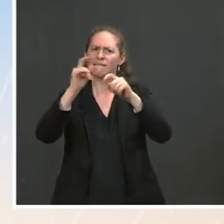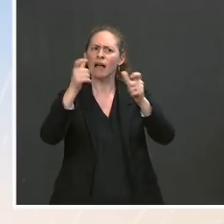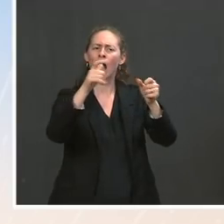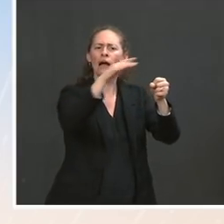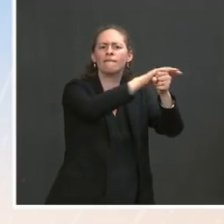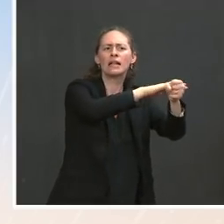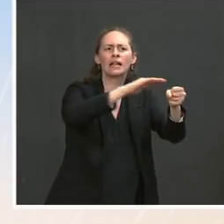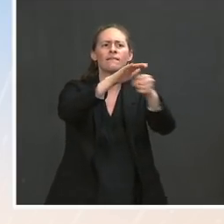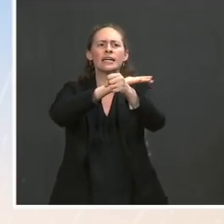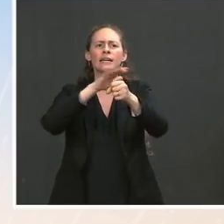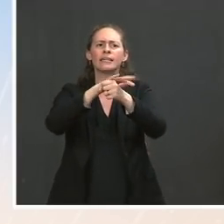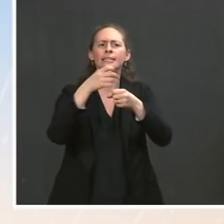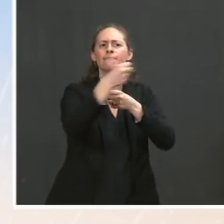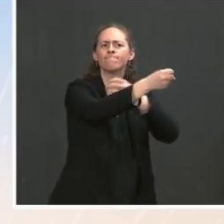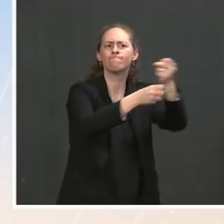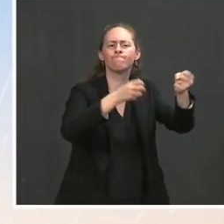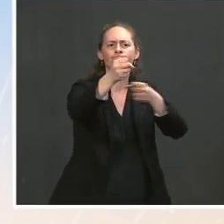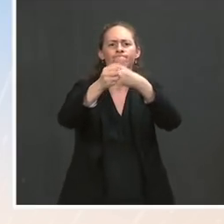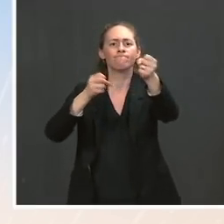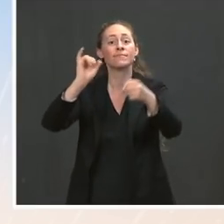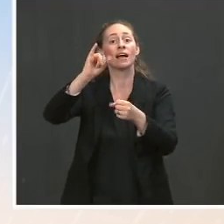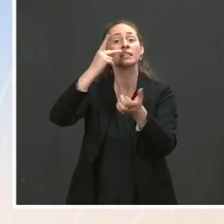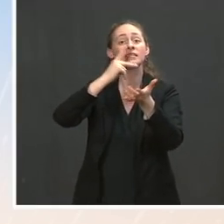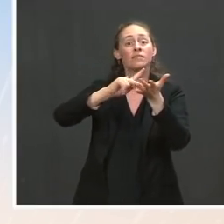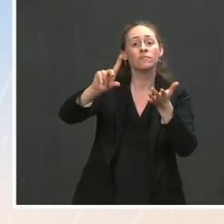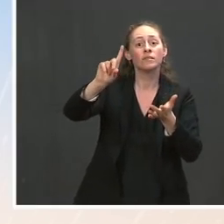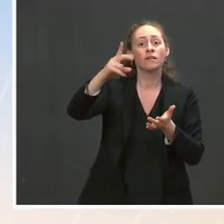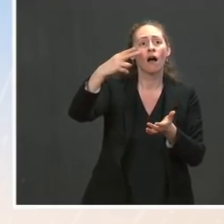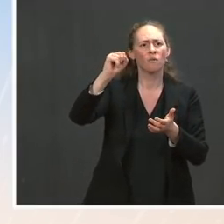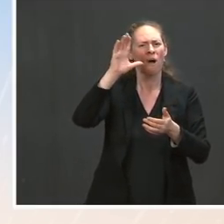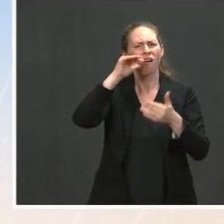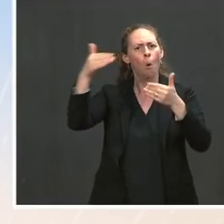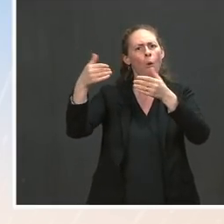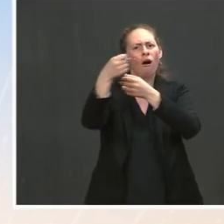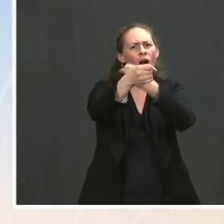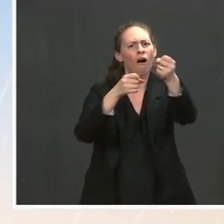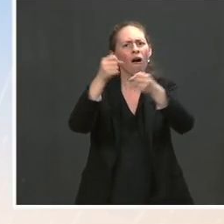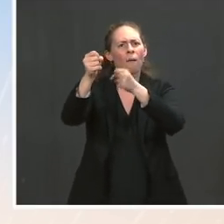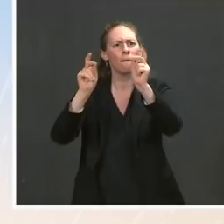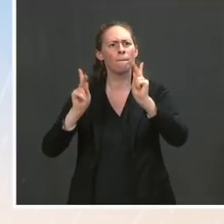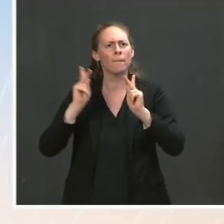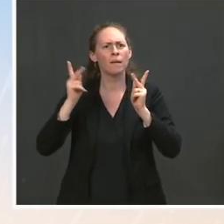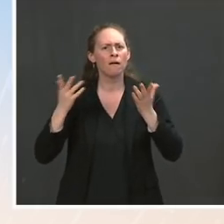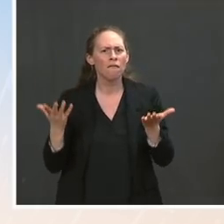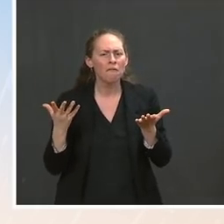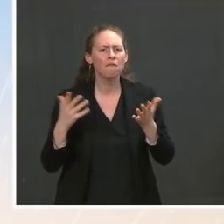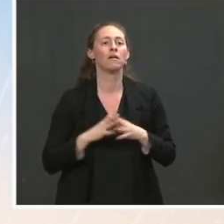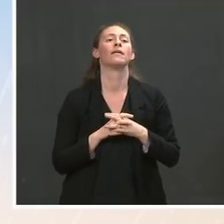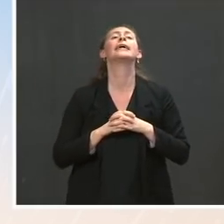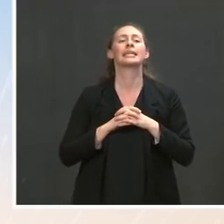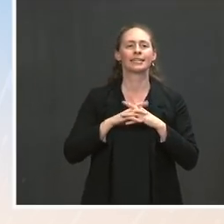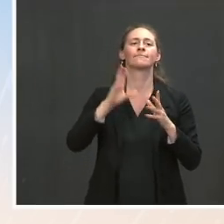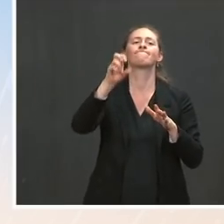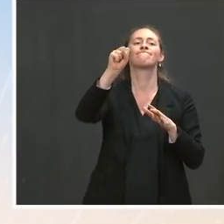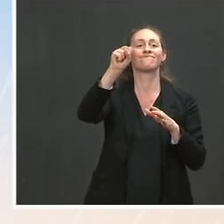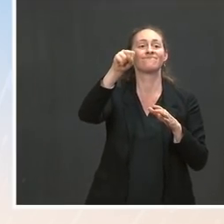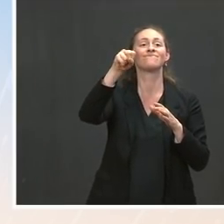Ms. Psaki: Well, I'll also point out that the president is also the first president to have all 15 Cabinet nominees confirmed on this timeline